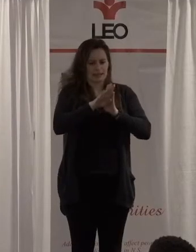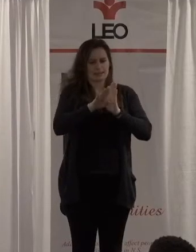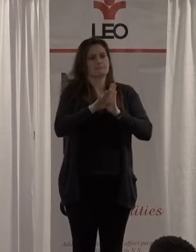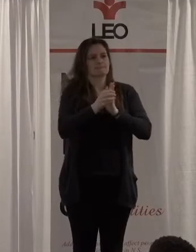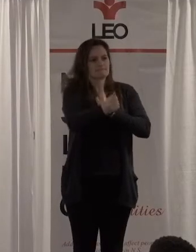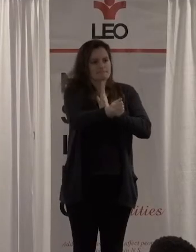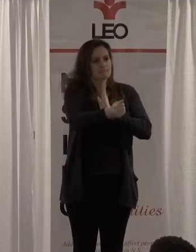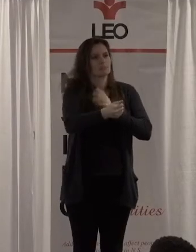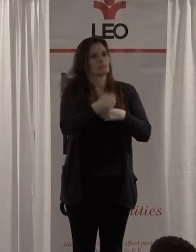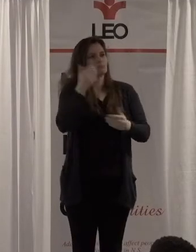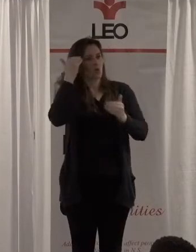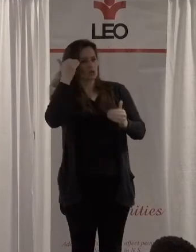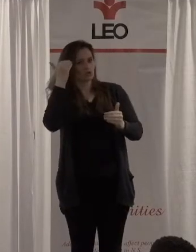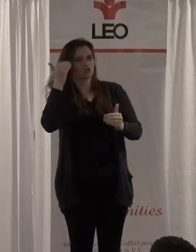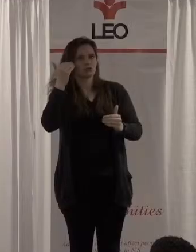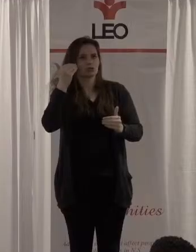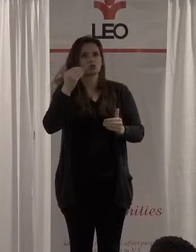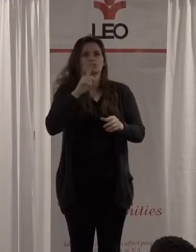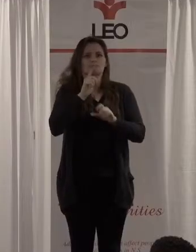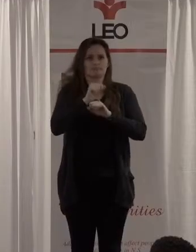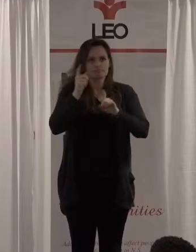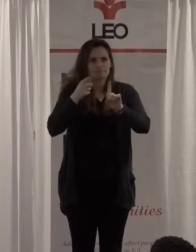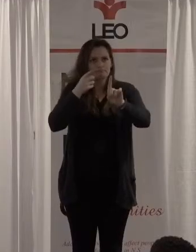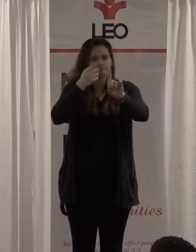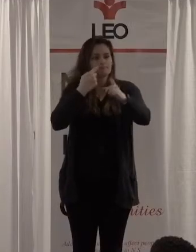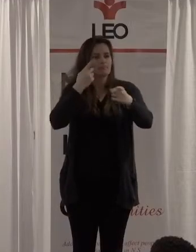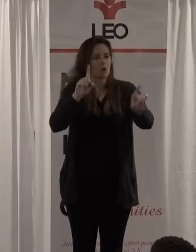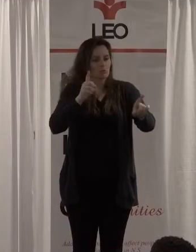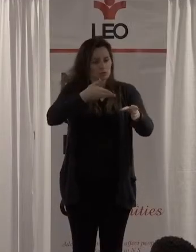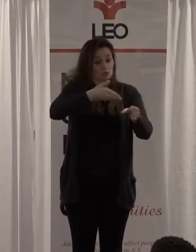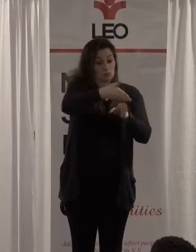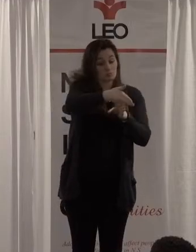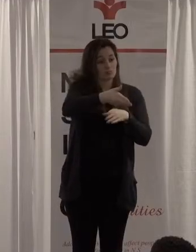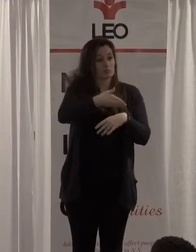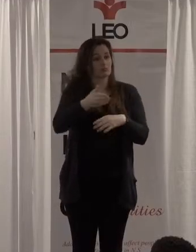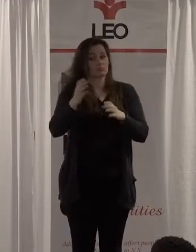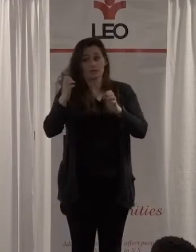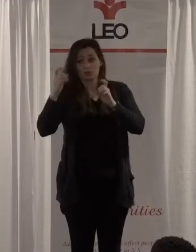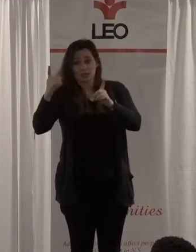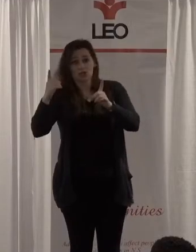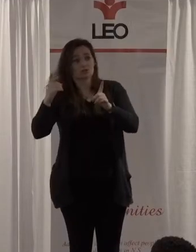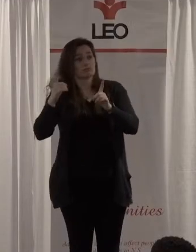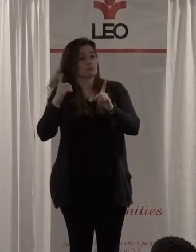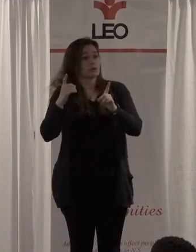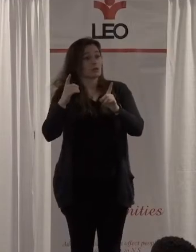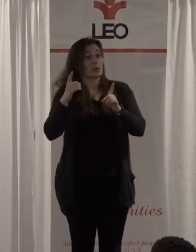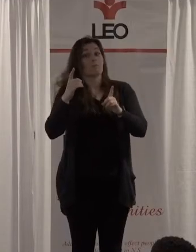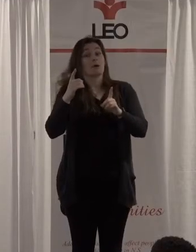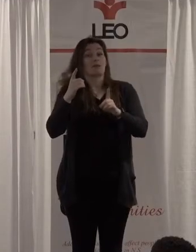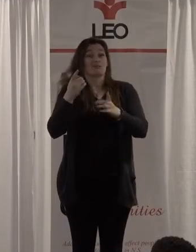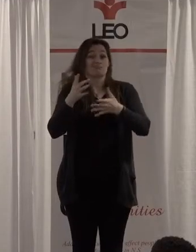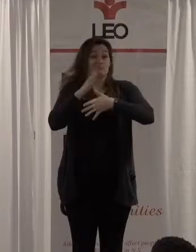IN YOUR EDUCATIONAL JOURNEY AND LIFE JOURNEY BUT ALSO HELP OTHER PEOPLE IN YOUR COMMUNITY.